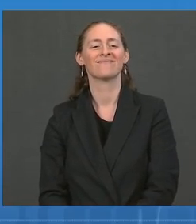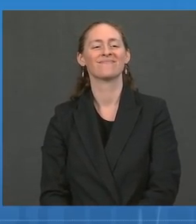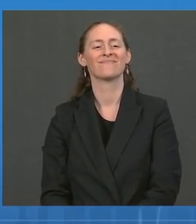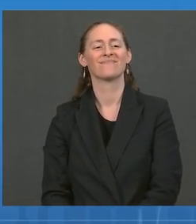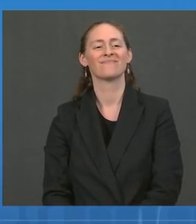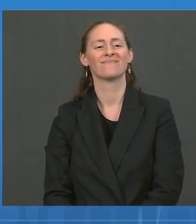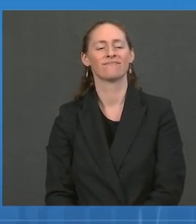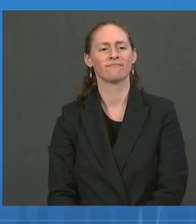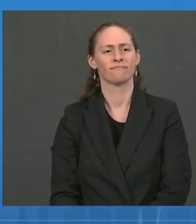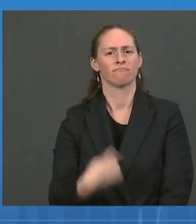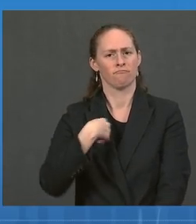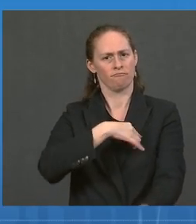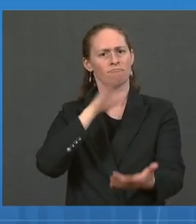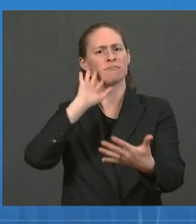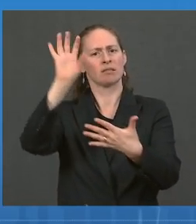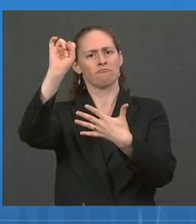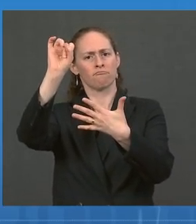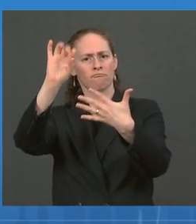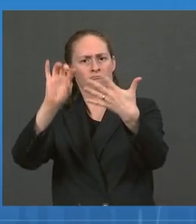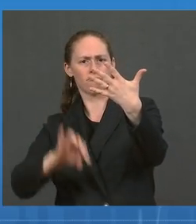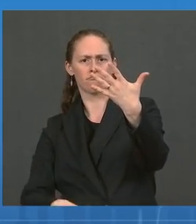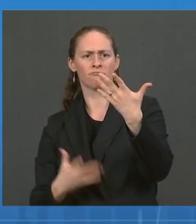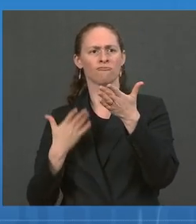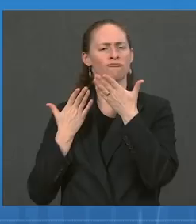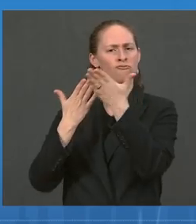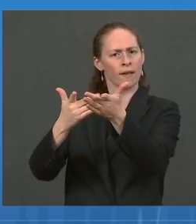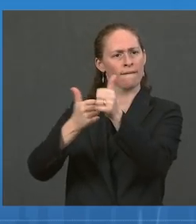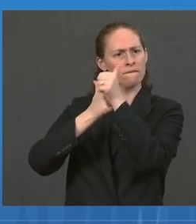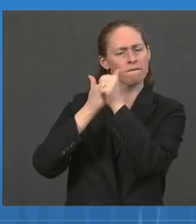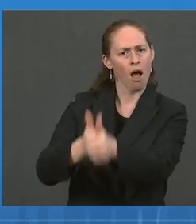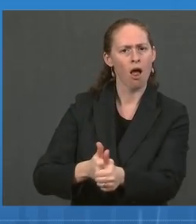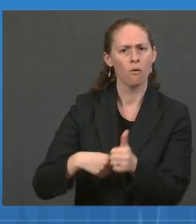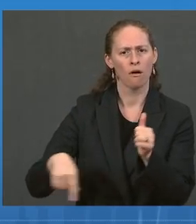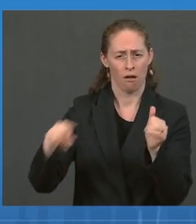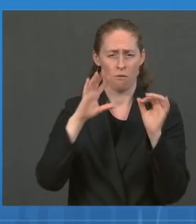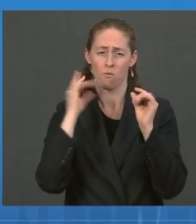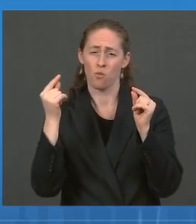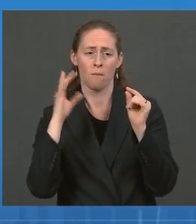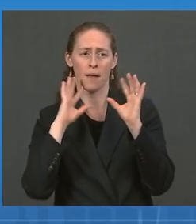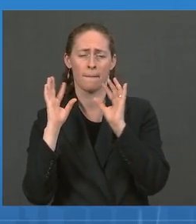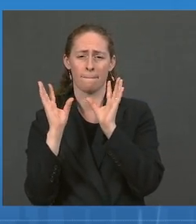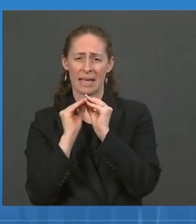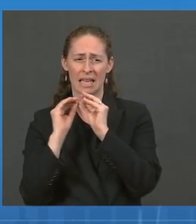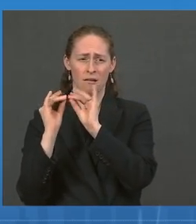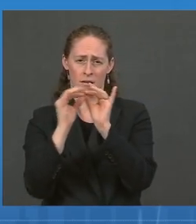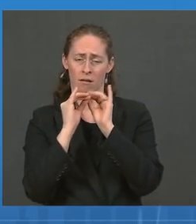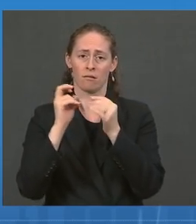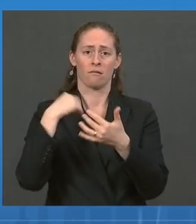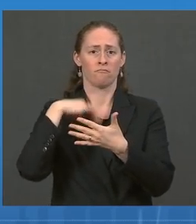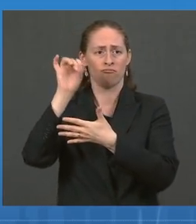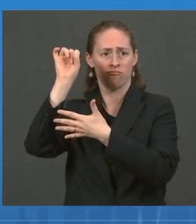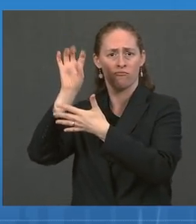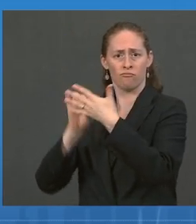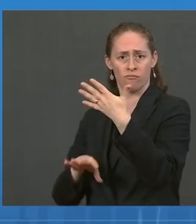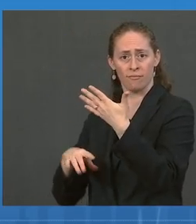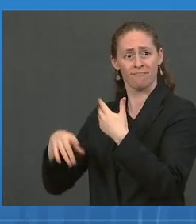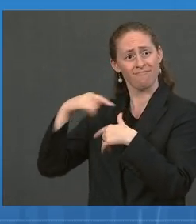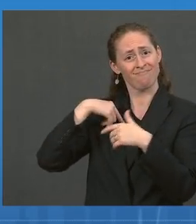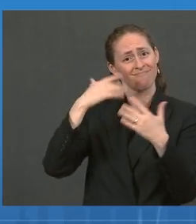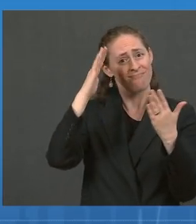after our final public meeting at the end of October. And we hope you'll join us because, today and every day,